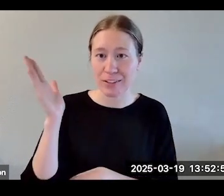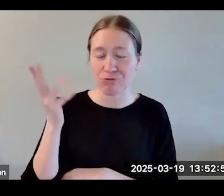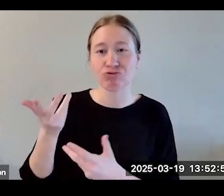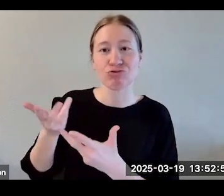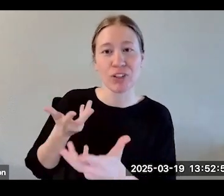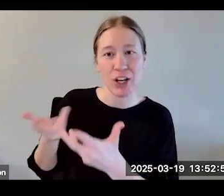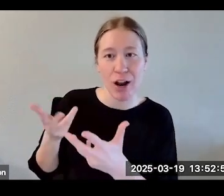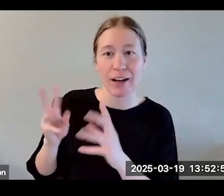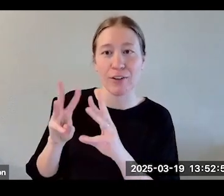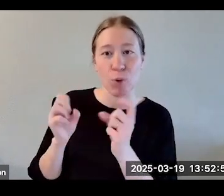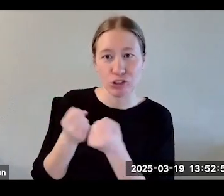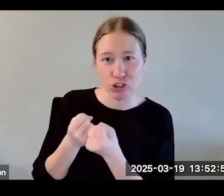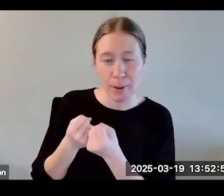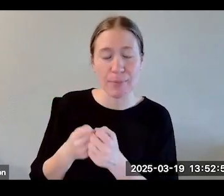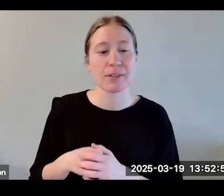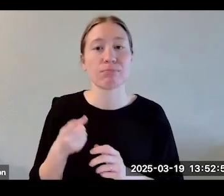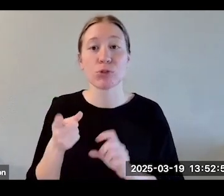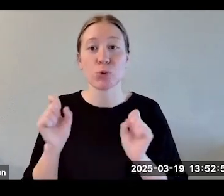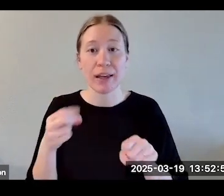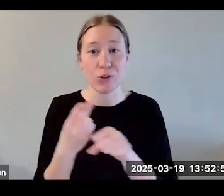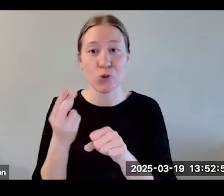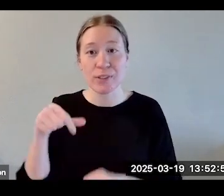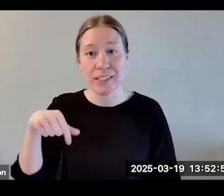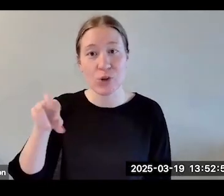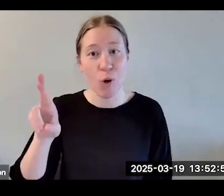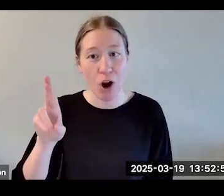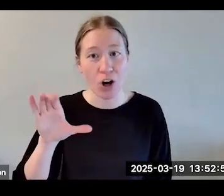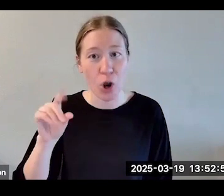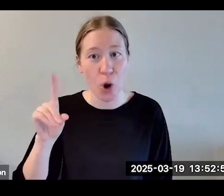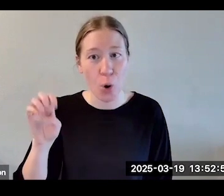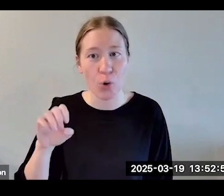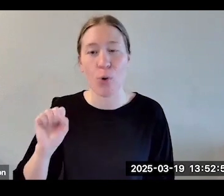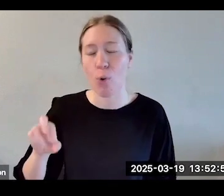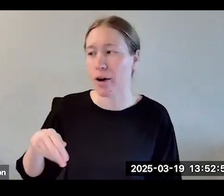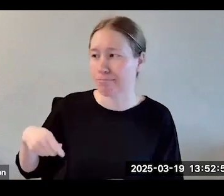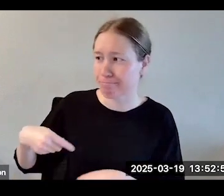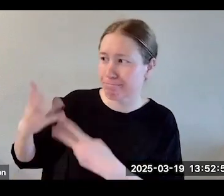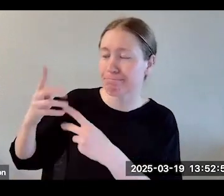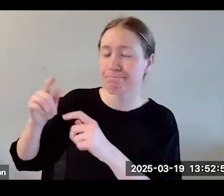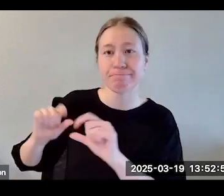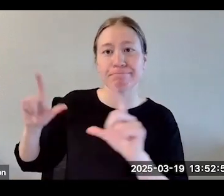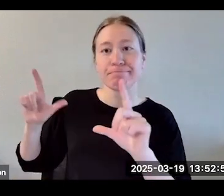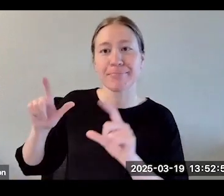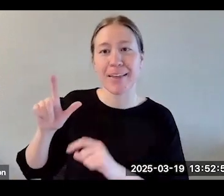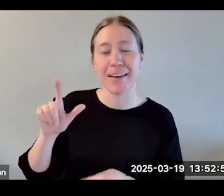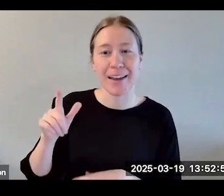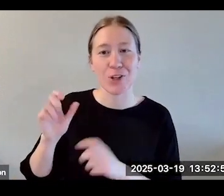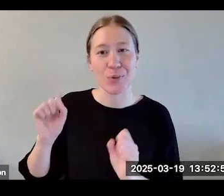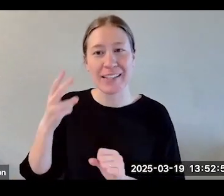And you can, you know, use the QR code or you can visit the link in order to figure out what our next sessions are gonna be.